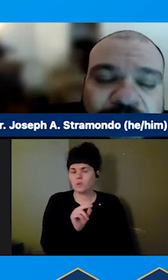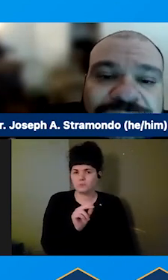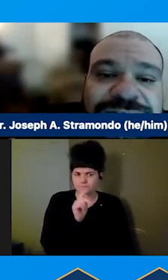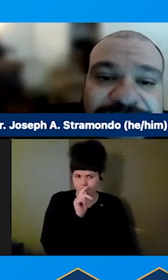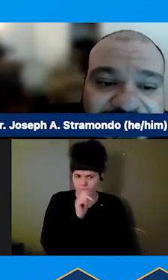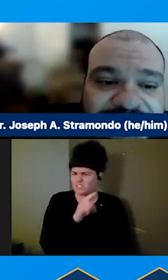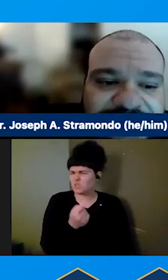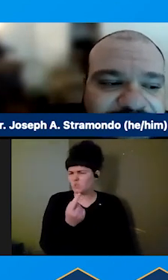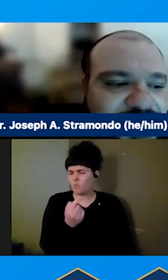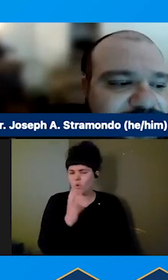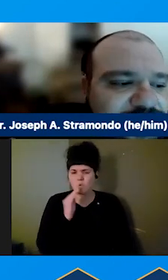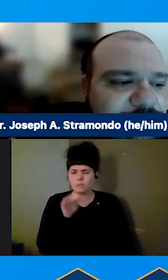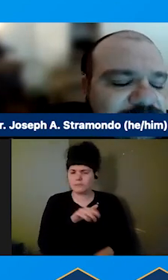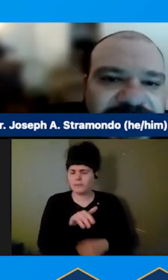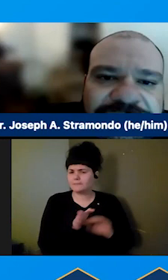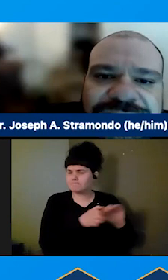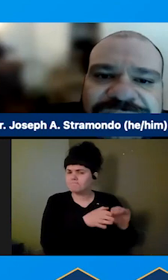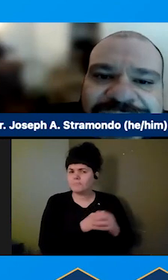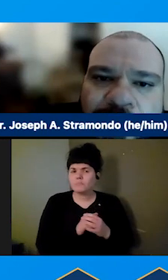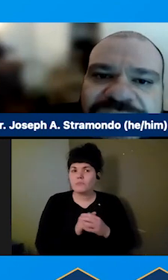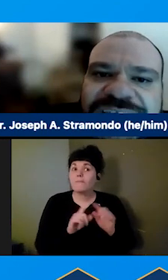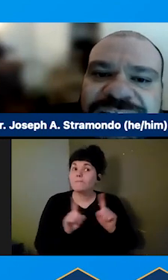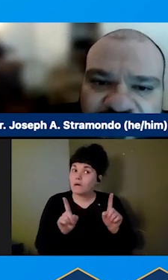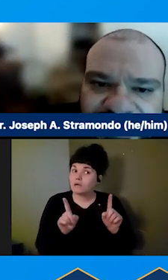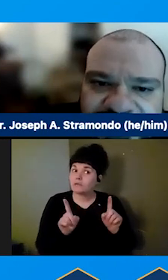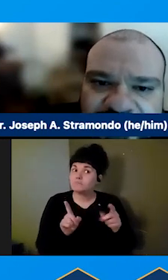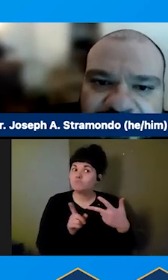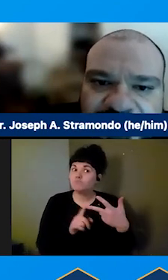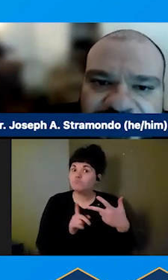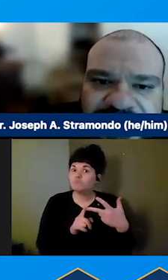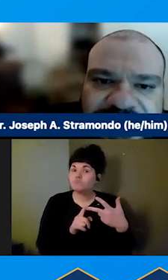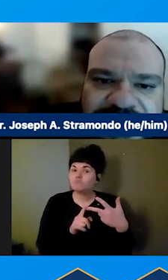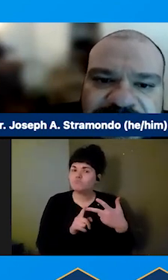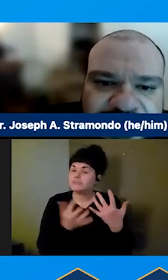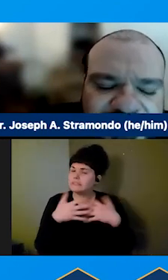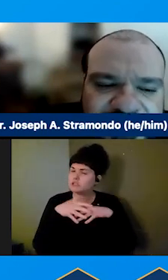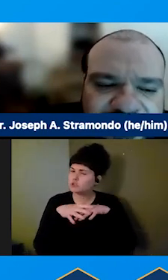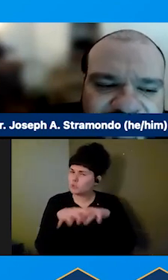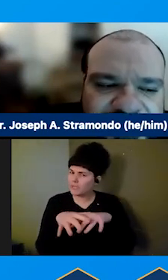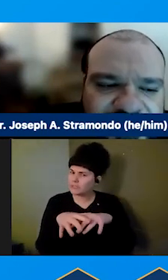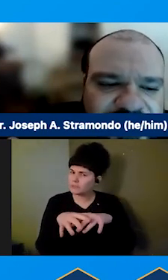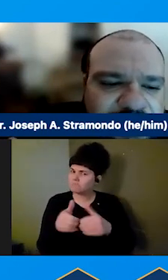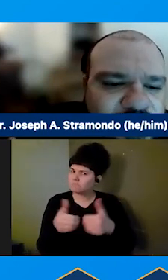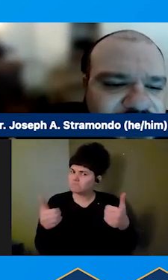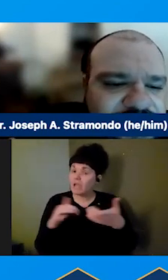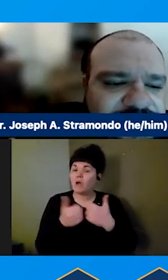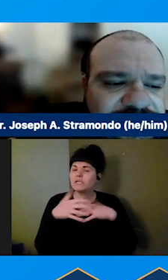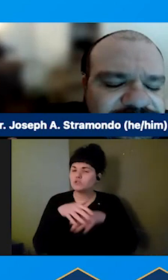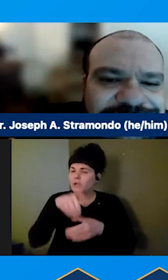one home or one space. Right. But rather it's how integrated they are into the community.